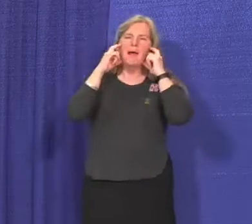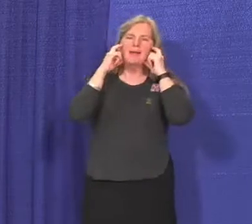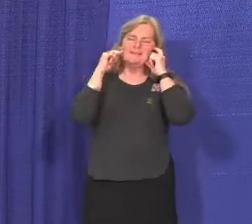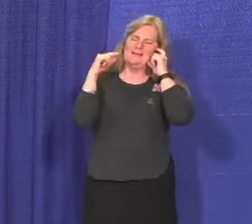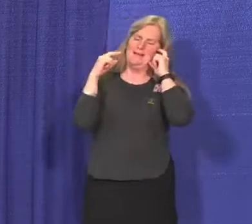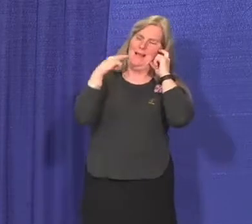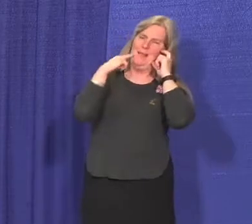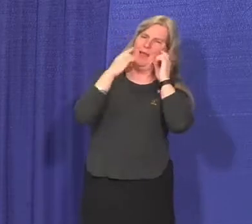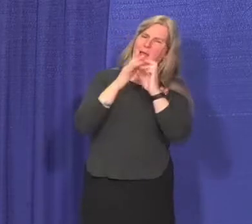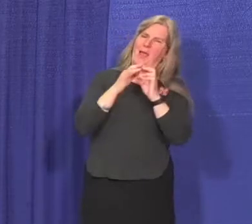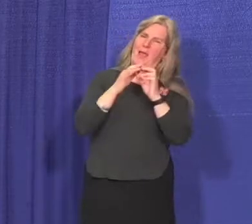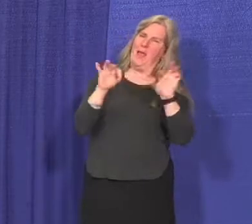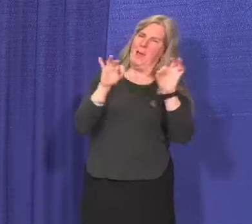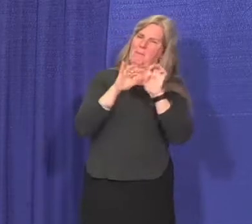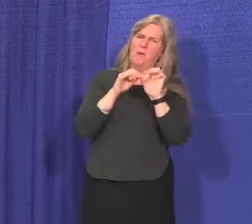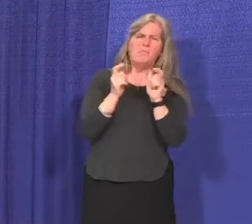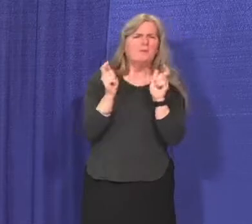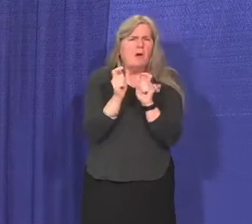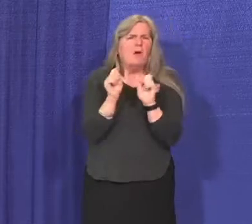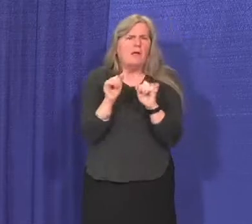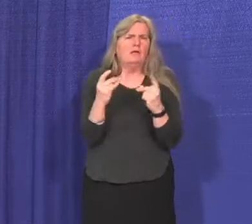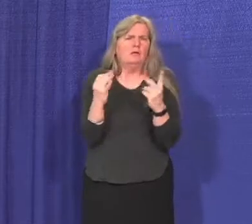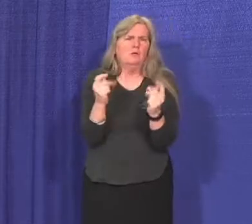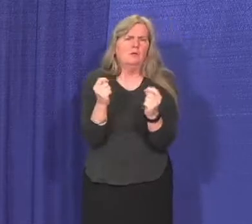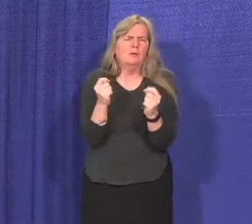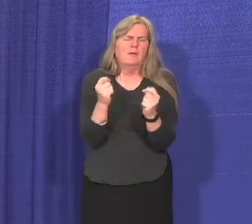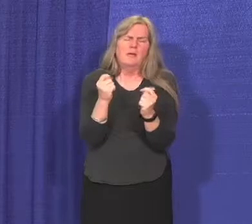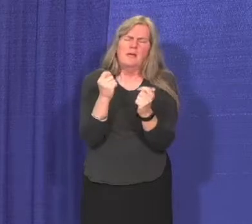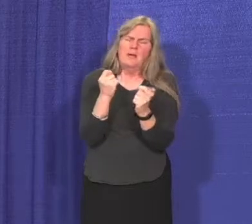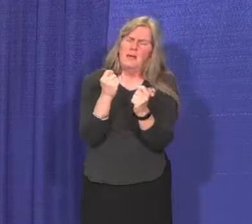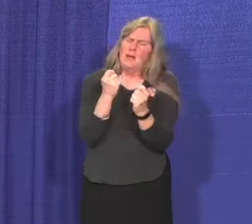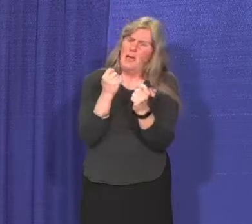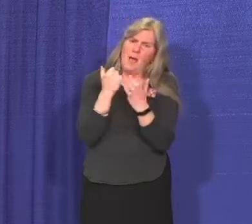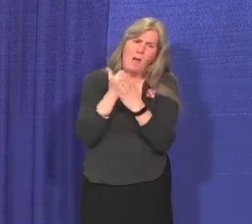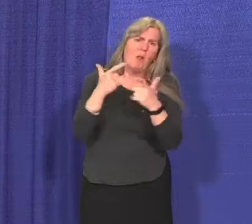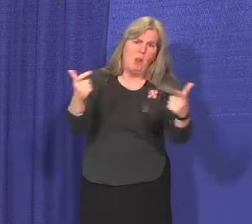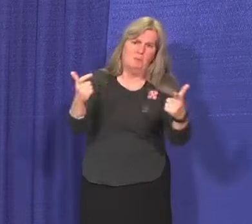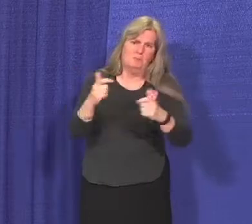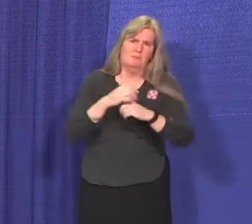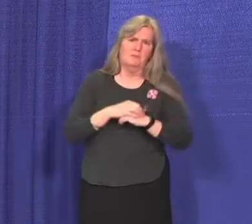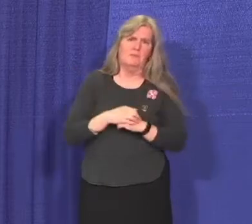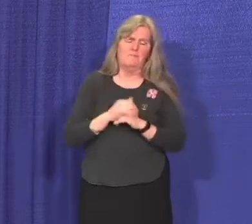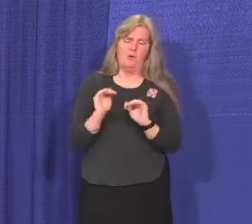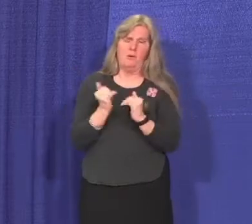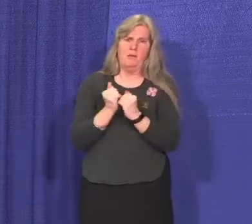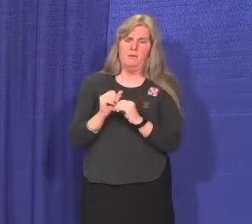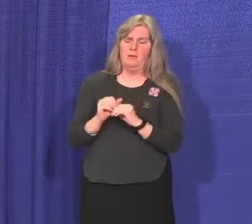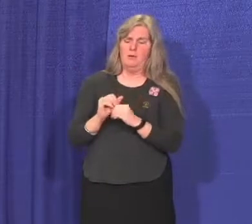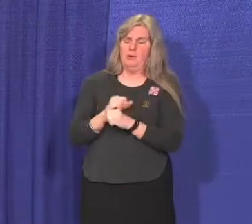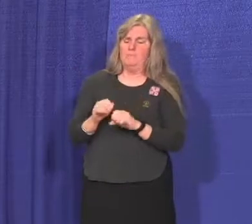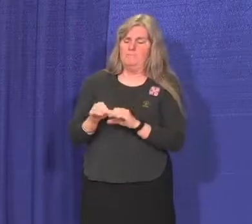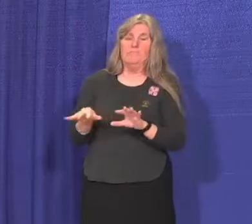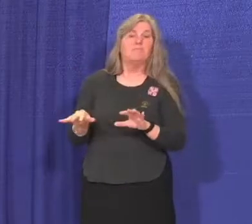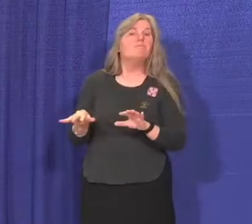We need to maintain the safe six and practice -- we need to wear a mask when we can maintain